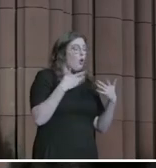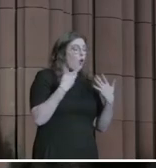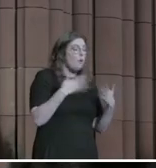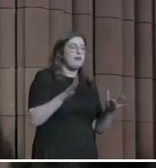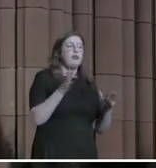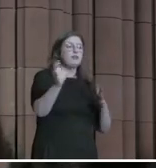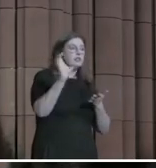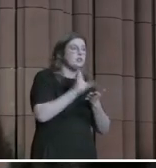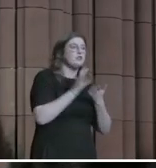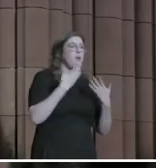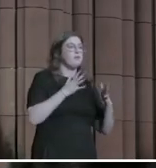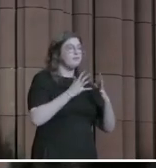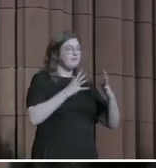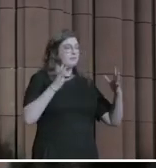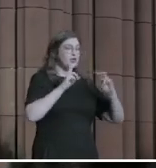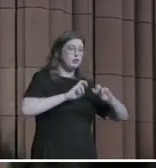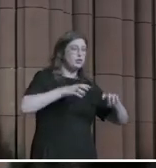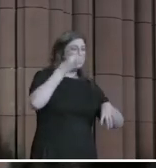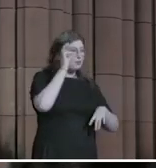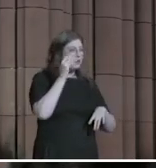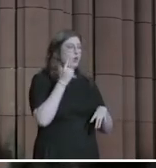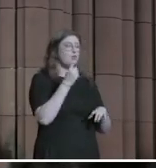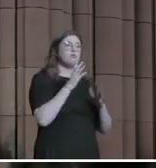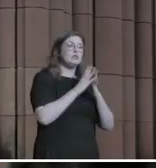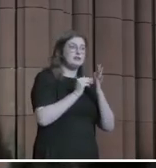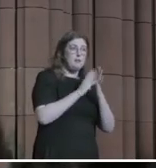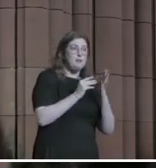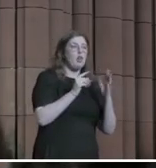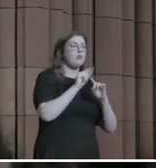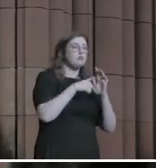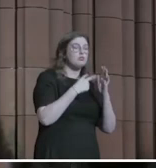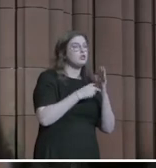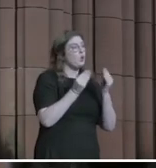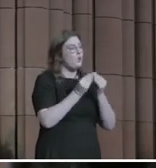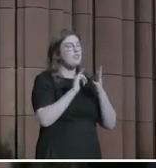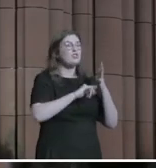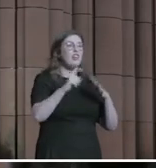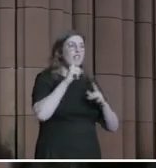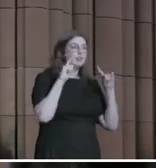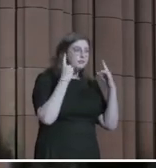One early example of this was a project in conjunction with Strathclyde's which looked at the